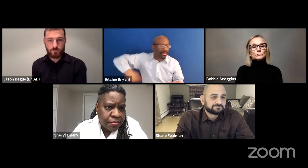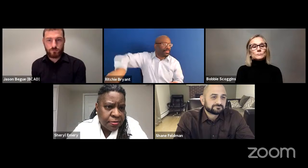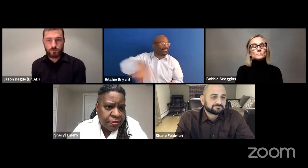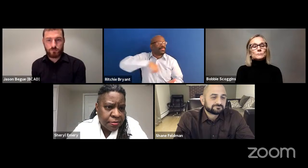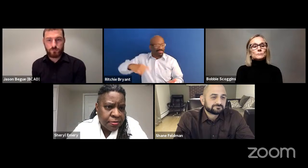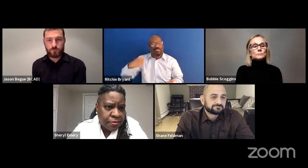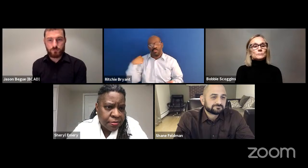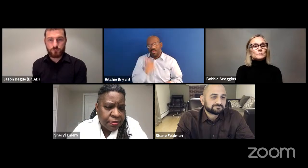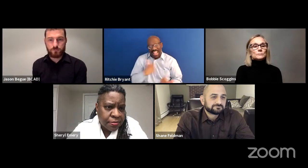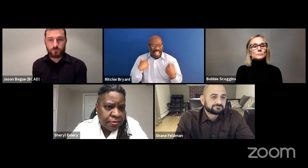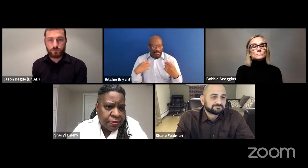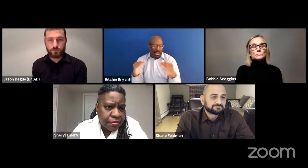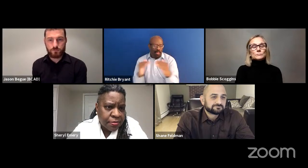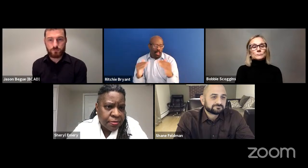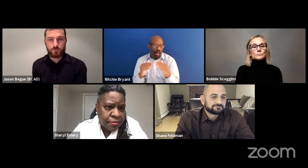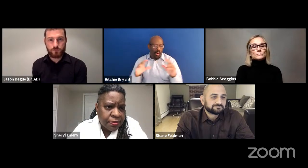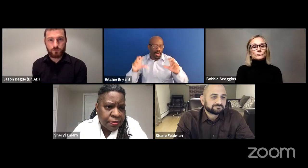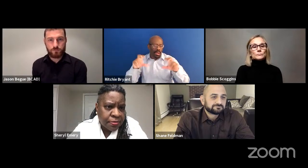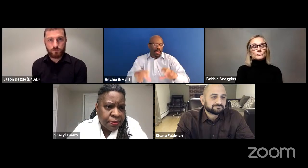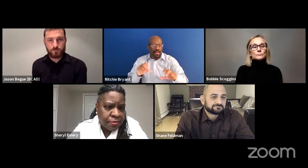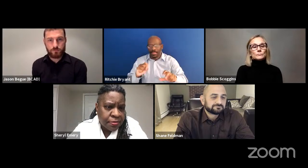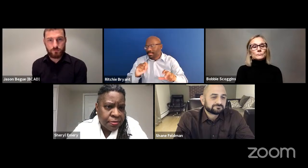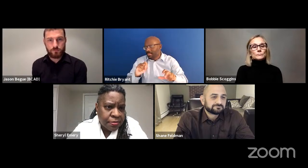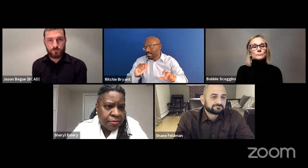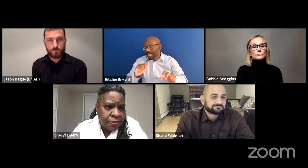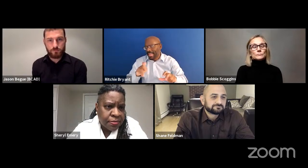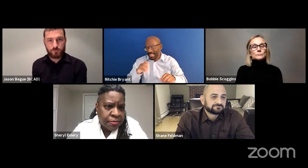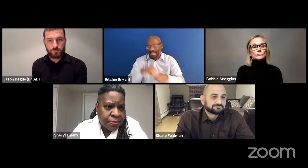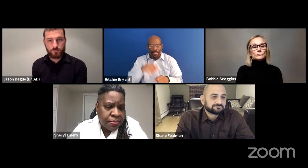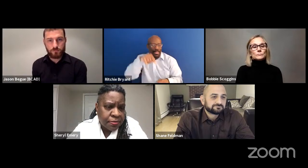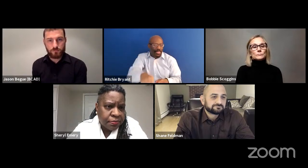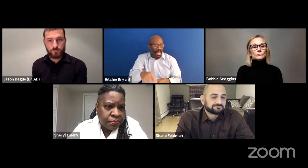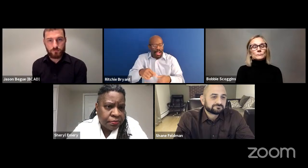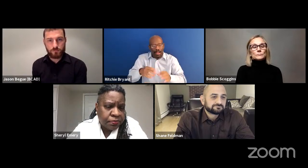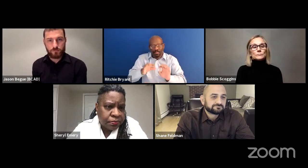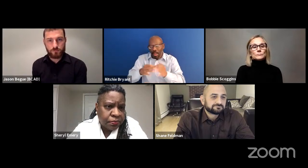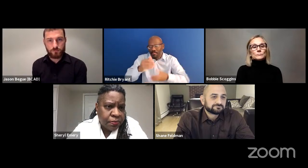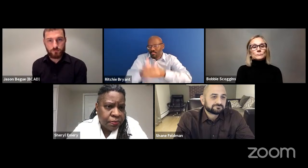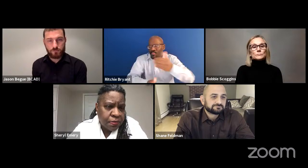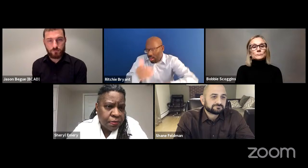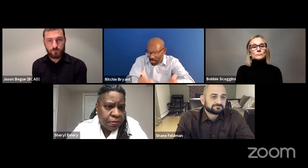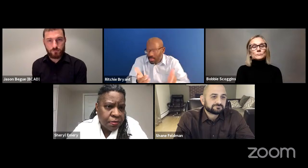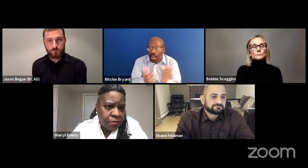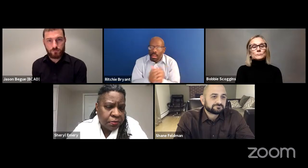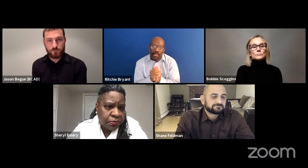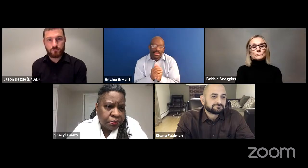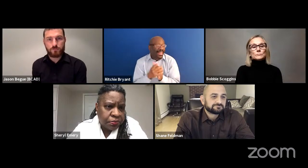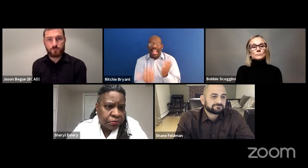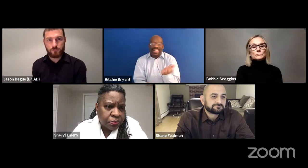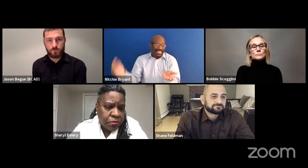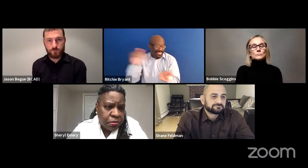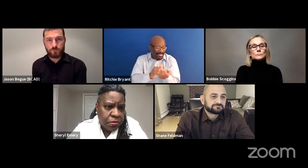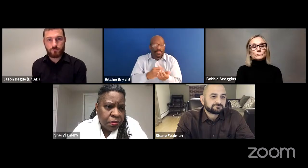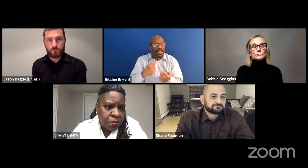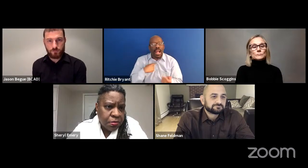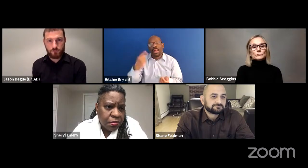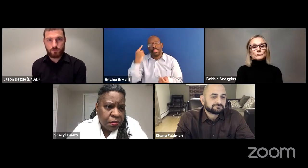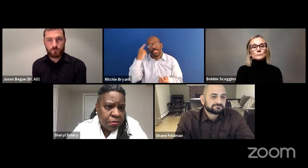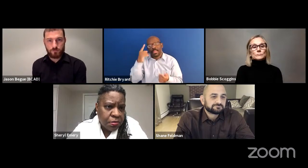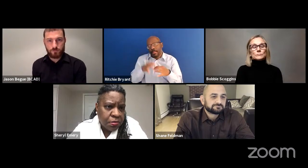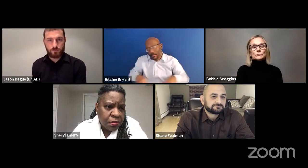is most impacted by those interpreters. Again, everyone has an equal stake in this process,